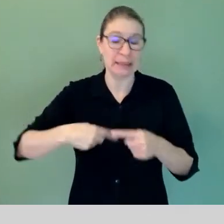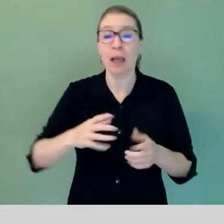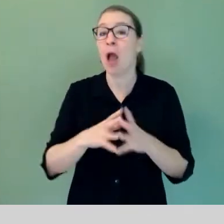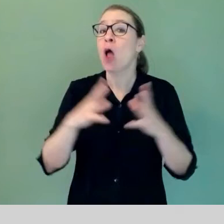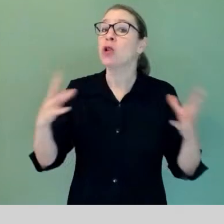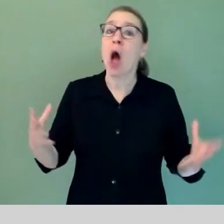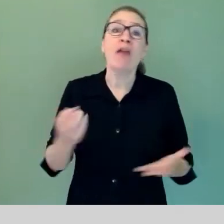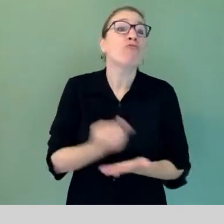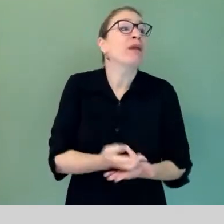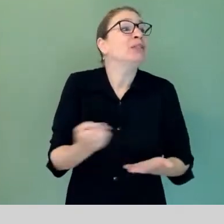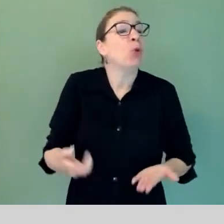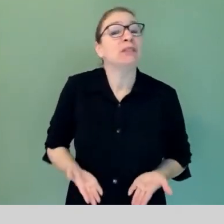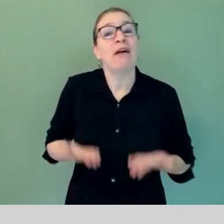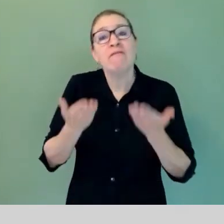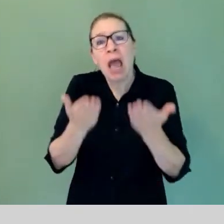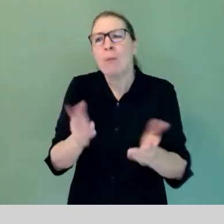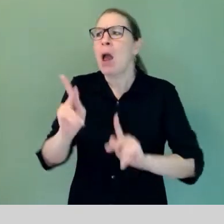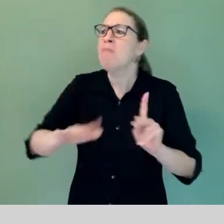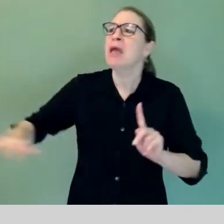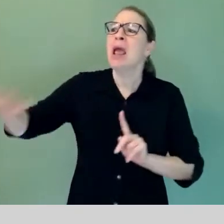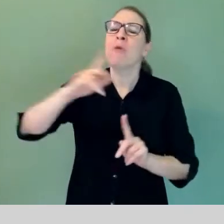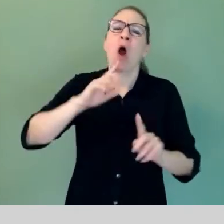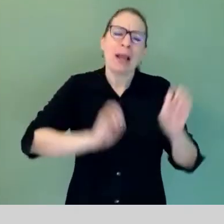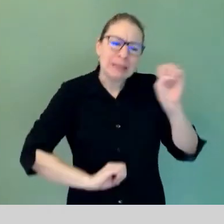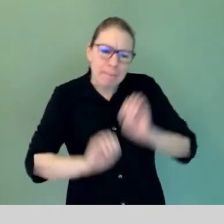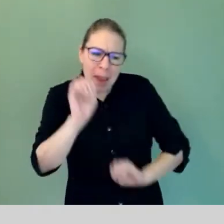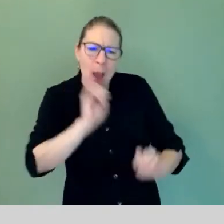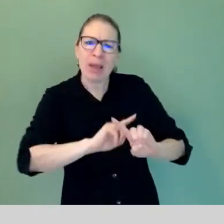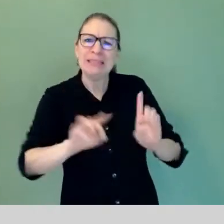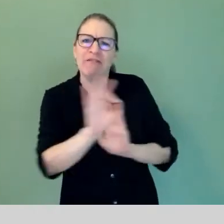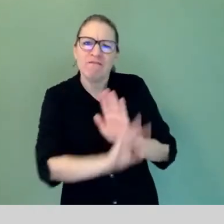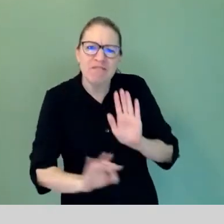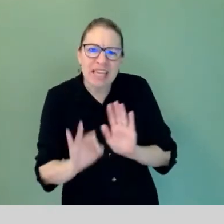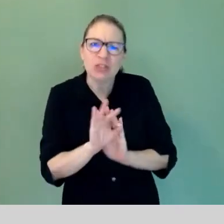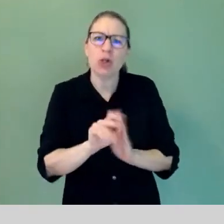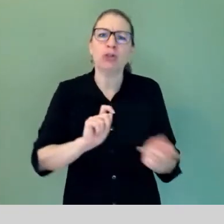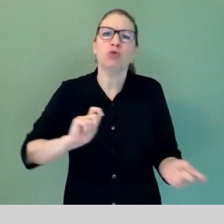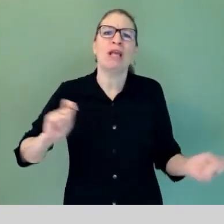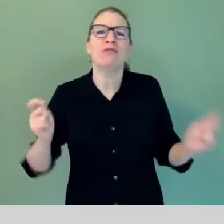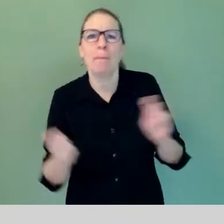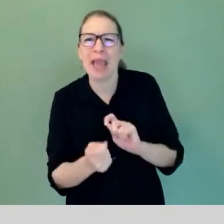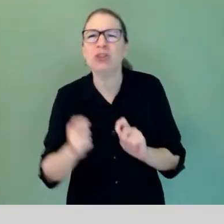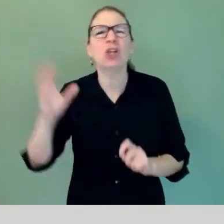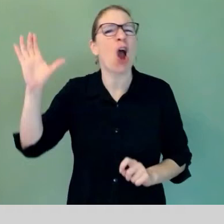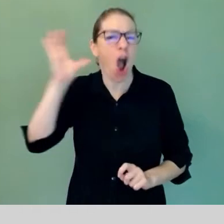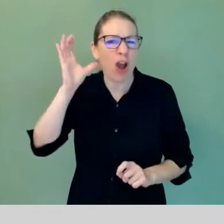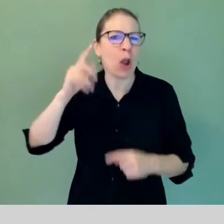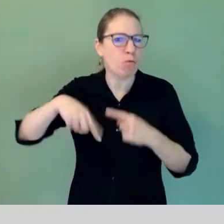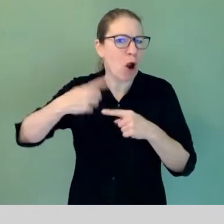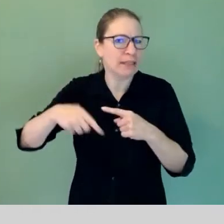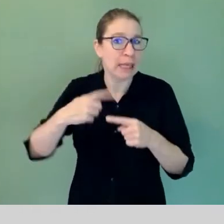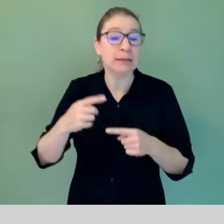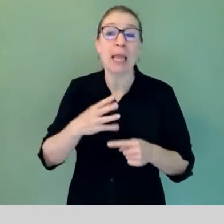So there's a lot of research that goes on where, you know, people are experimenting with different features, transformation, just audio processing in general,